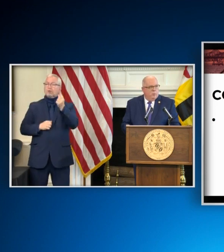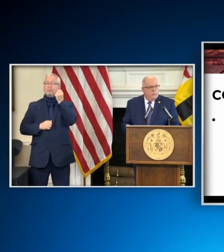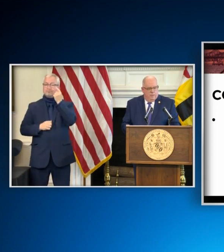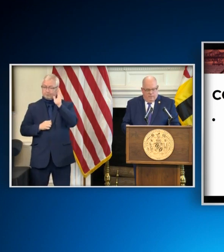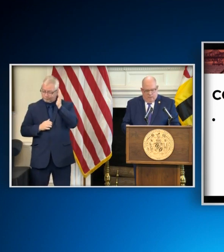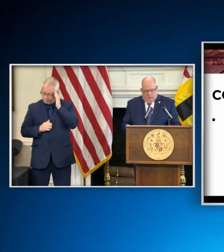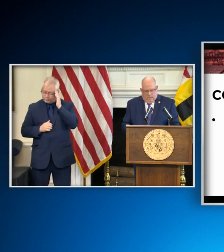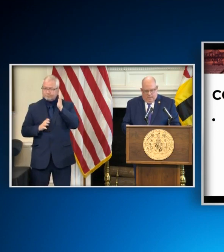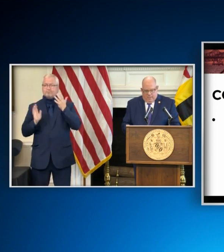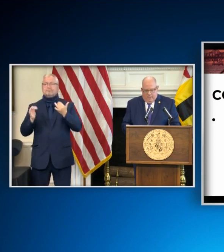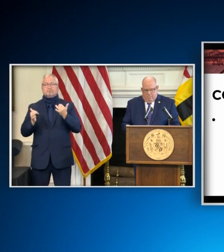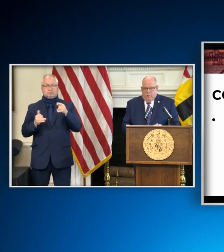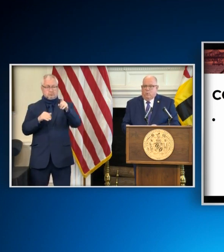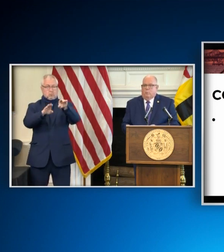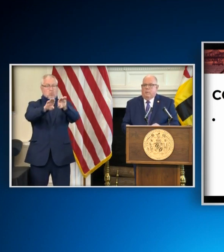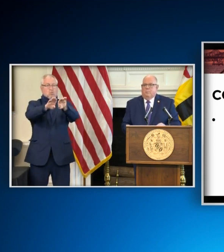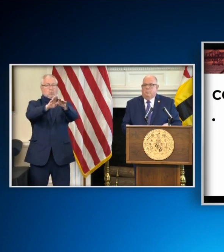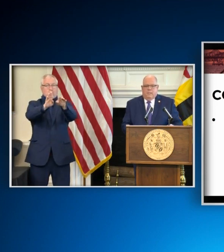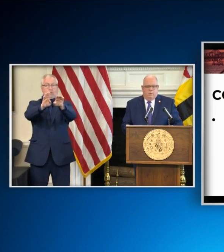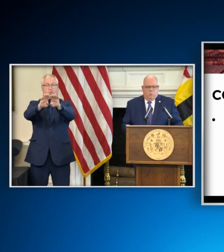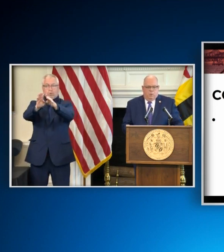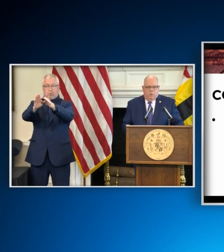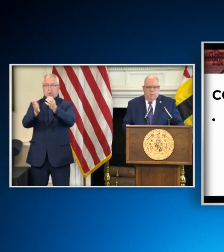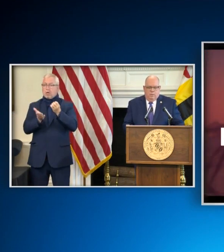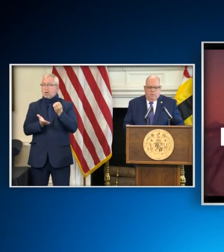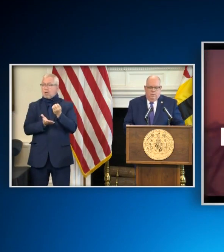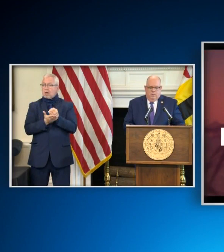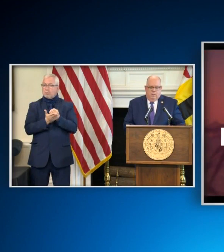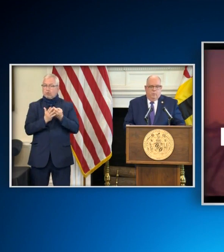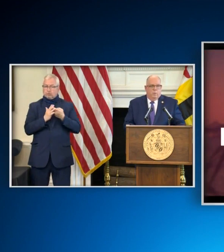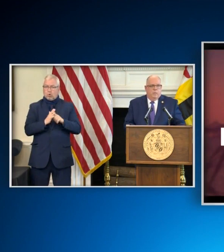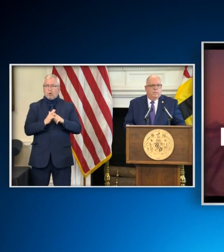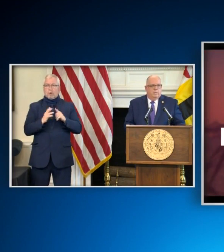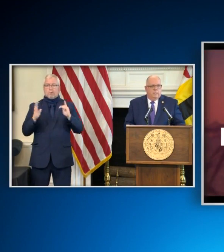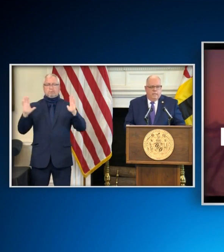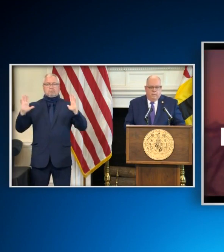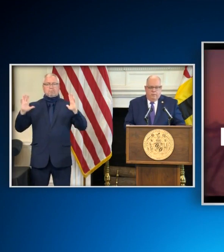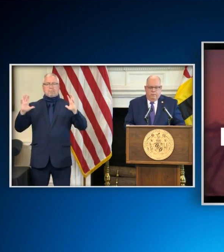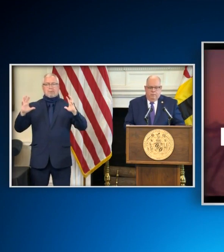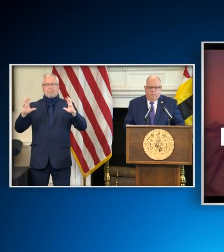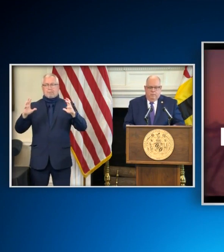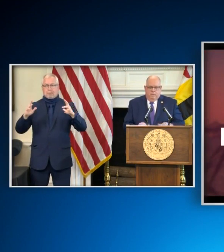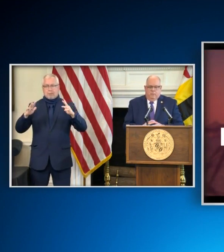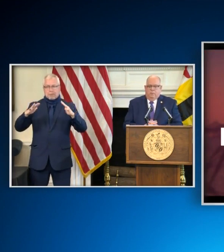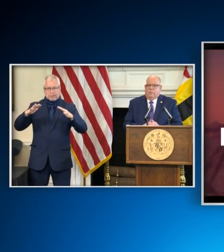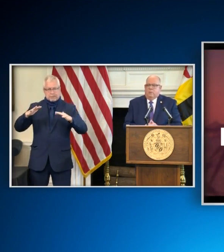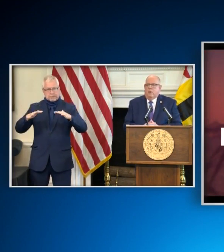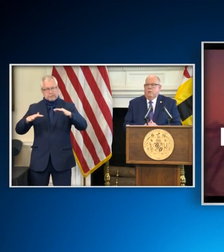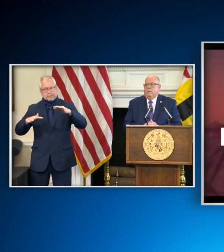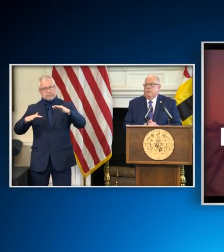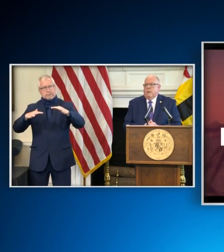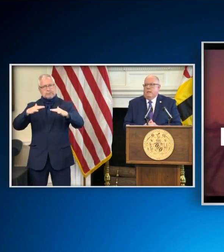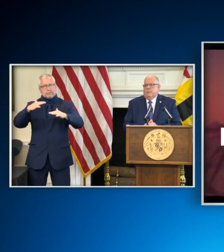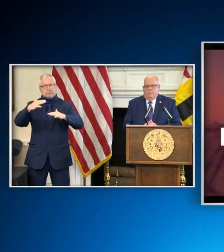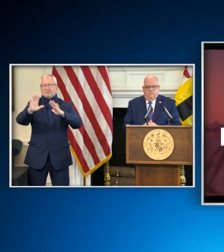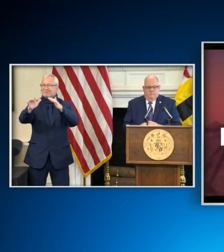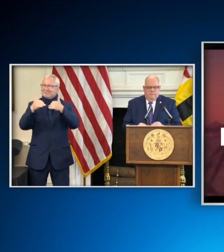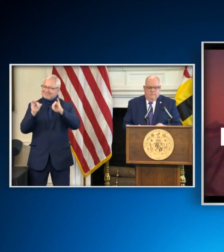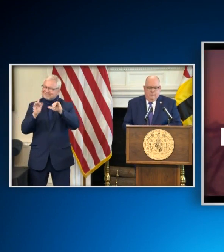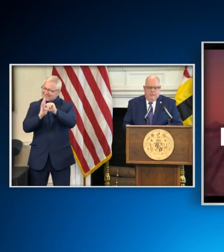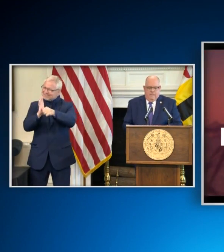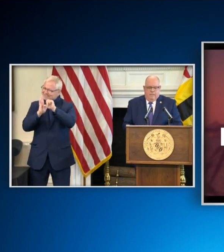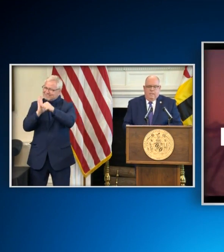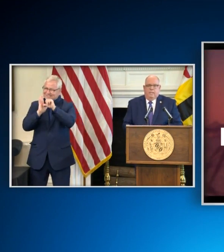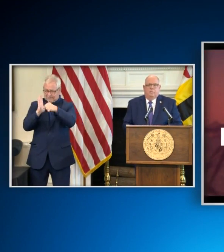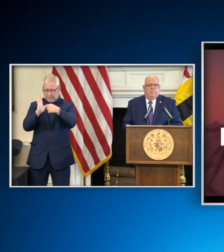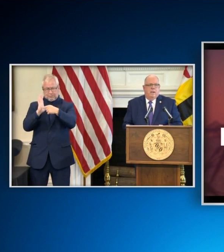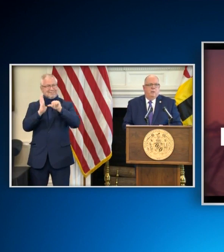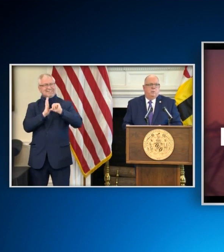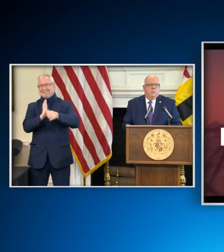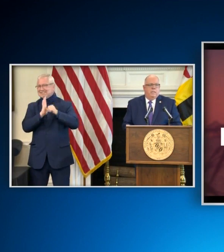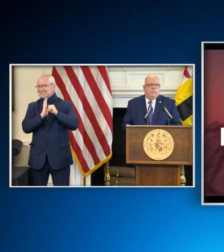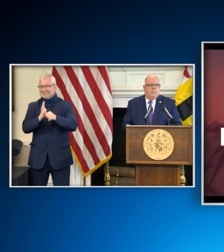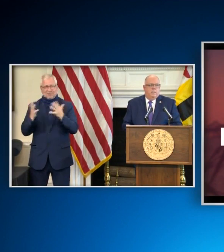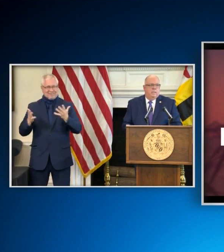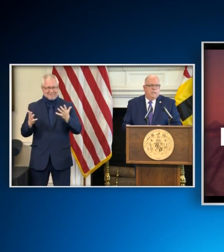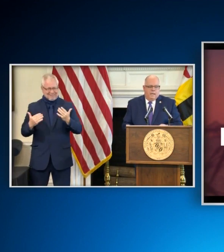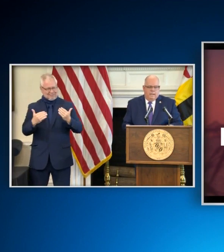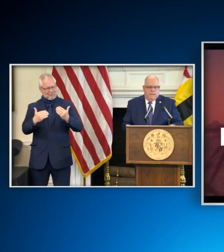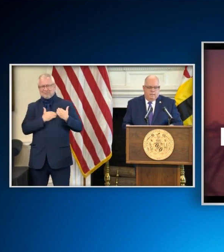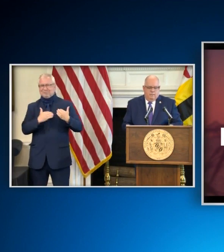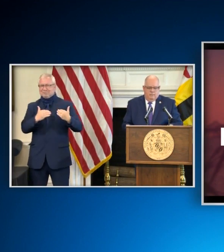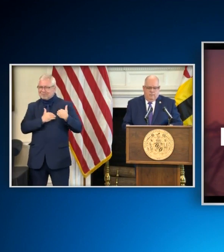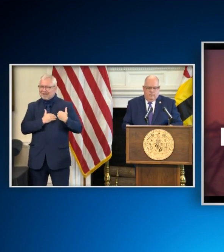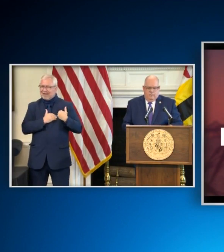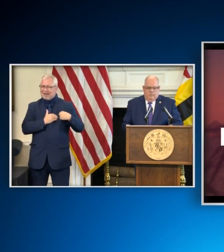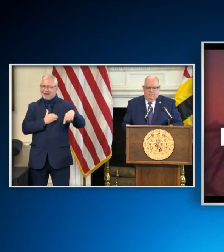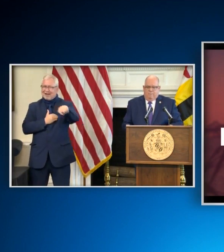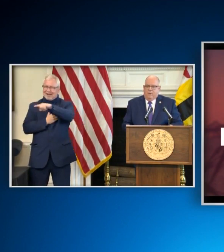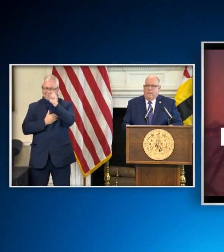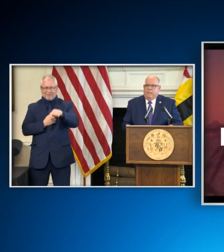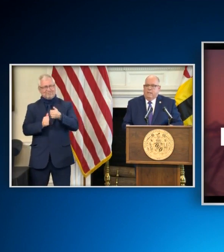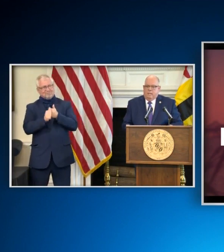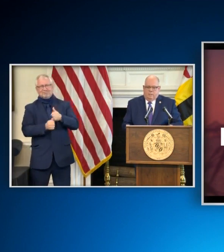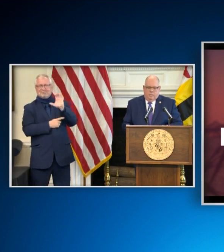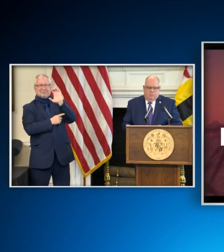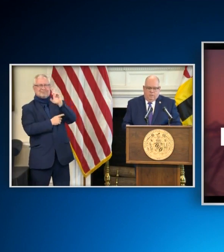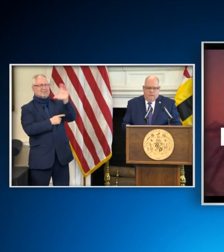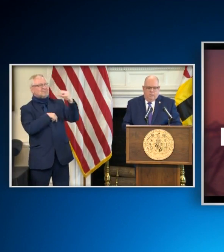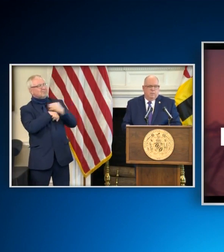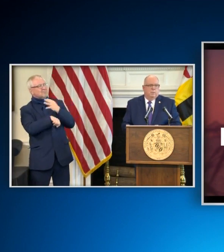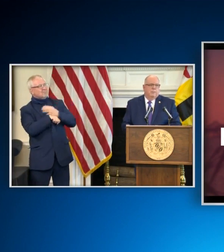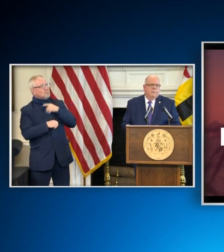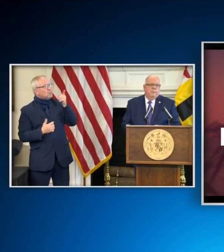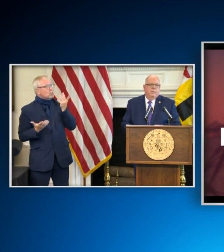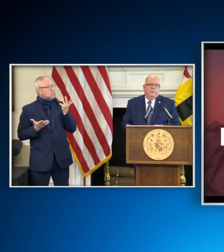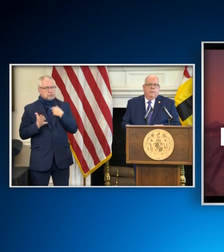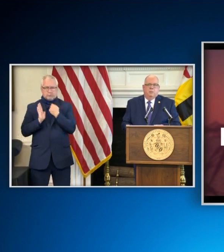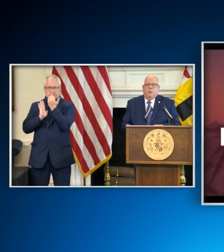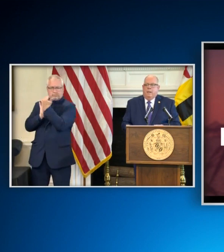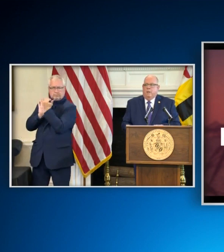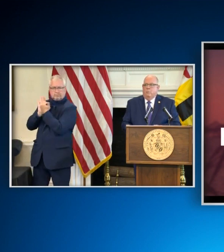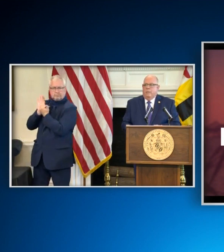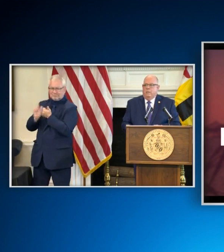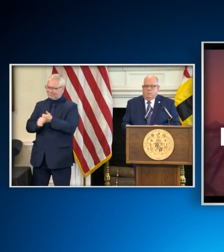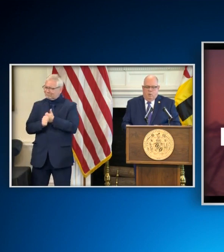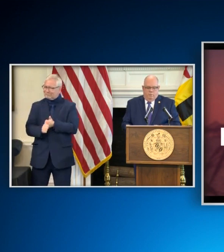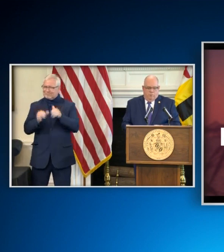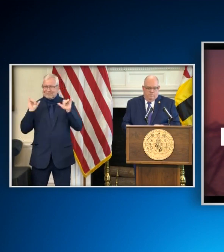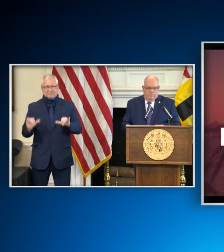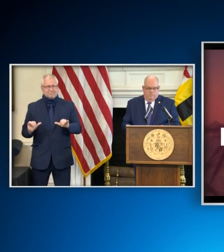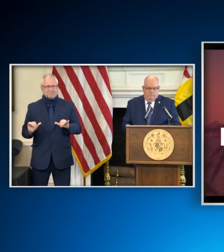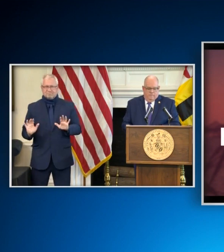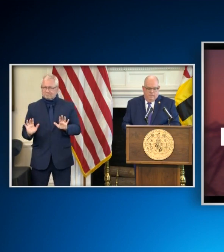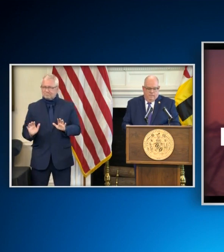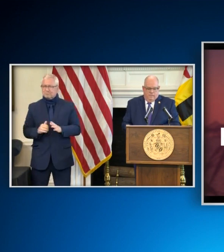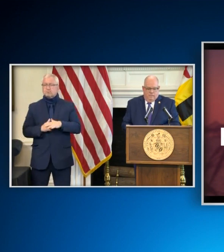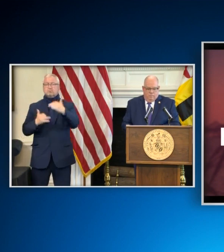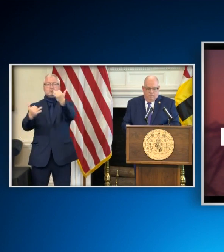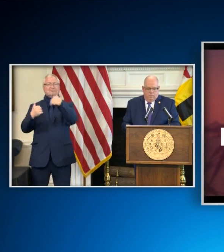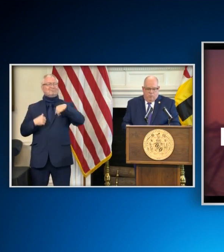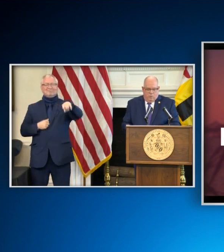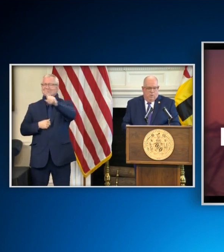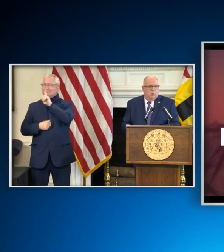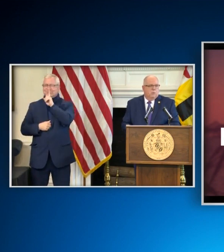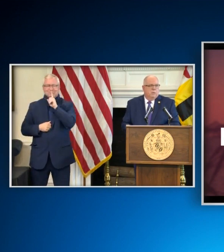WHILE WE ARE MOVING TO SAFELY REOPEN OUR ECONOMY AND PUT MORE PEOPLE BACK TO WORK, WE WANT TO CONTINUE TO STRONGLY STRESS THE NEED TO FOLLOW CDC GUIDELINES.- THE FIGHT AGAINST THIS VIRUS IS